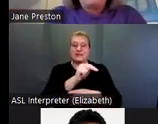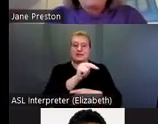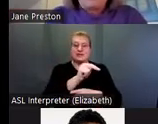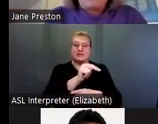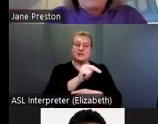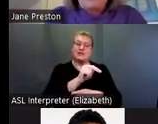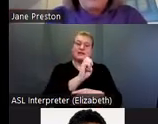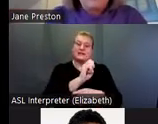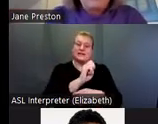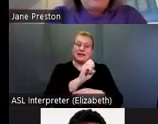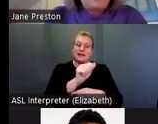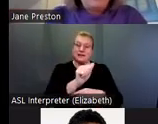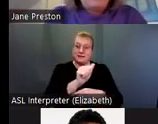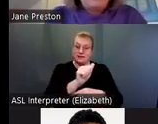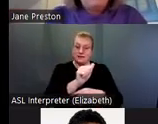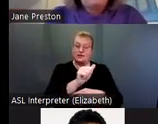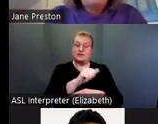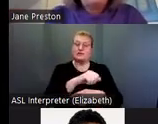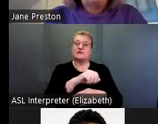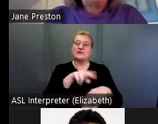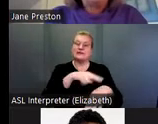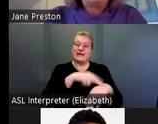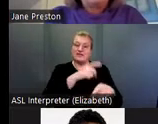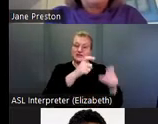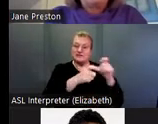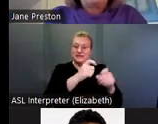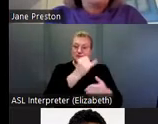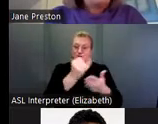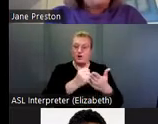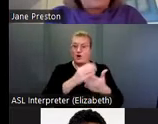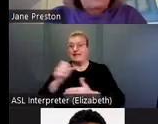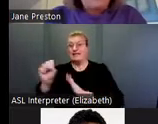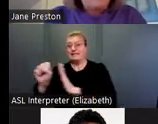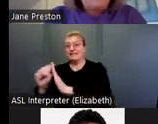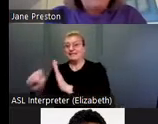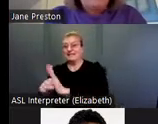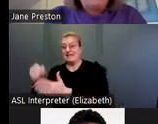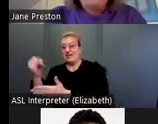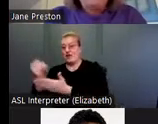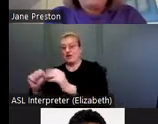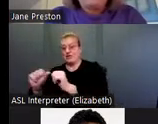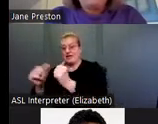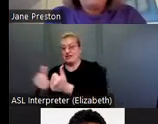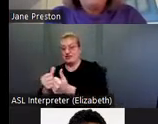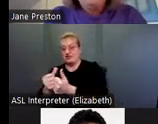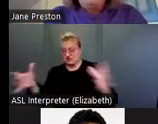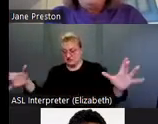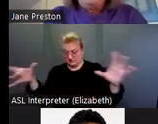and the State Arts Agencies and we receive funding from both